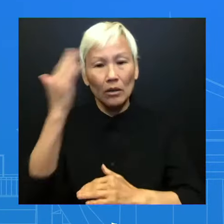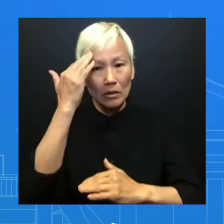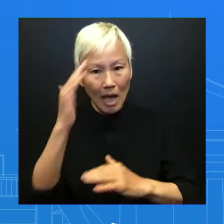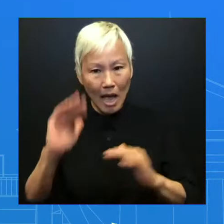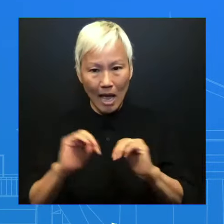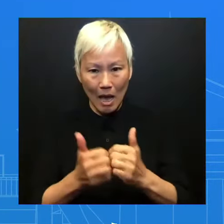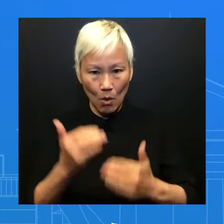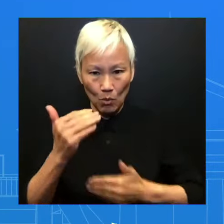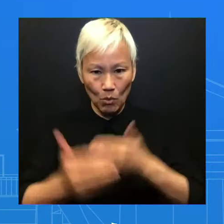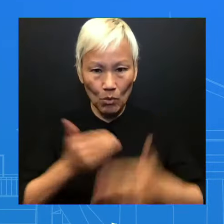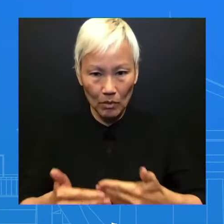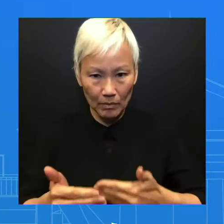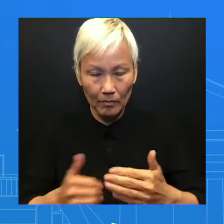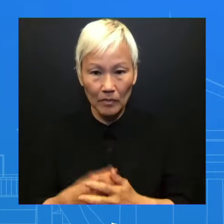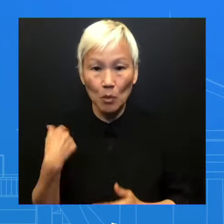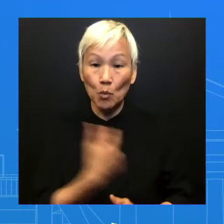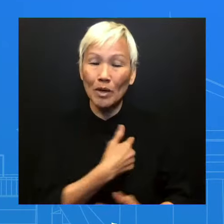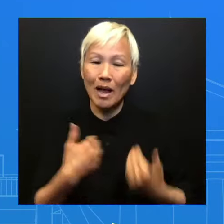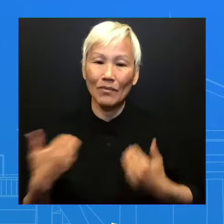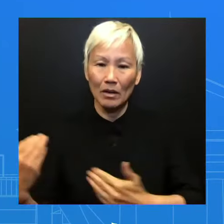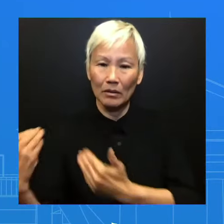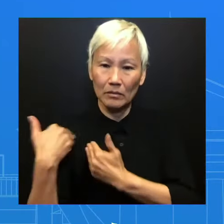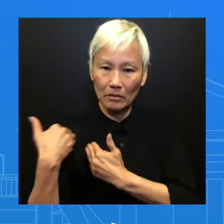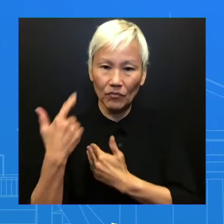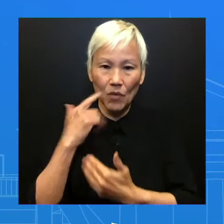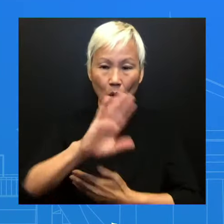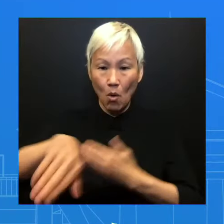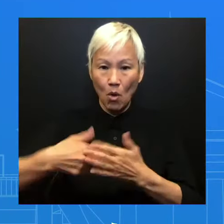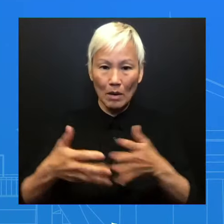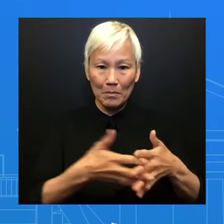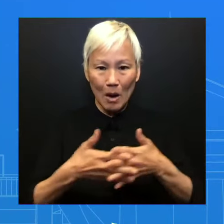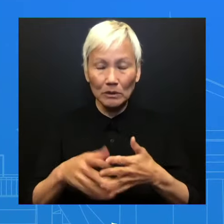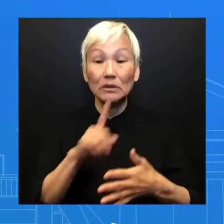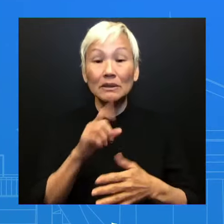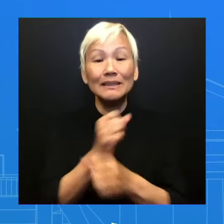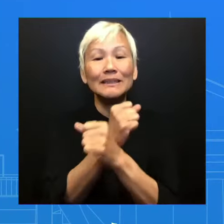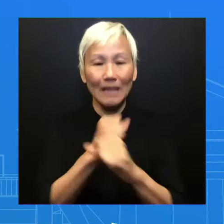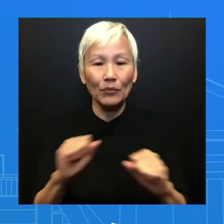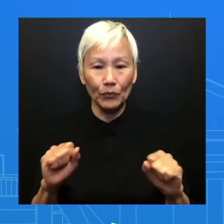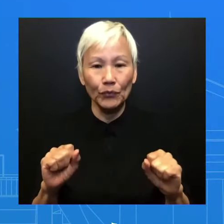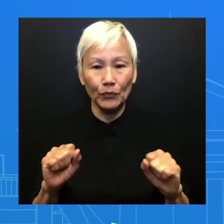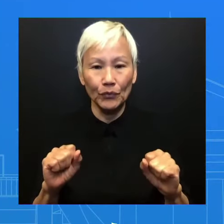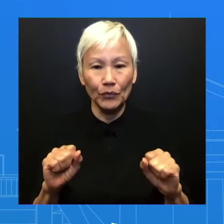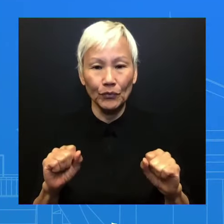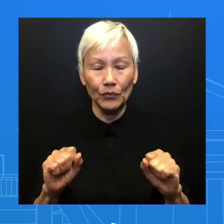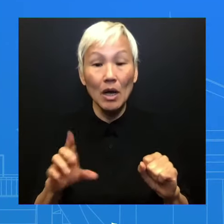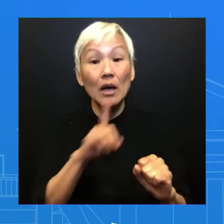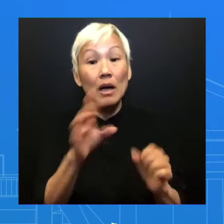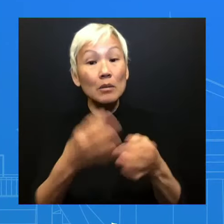and that public safety depends on public trust. It is a core policy of this administration